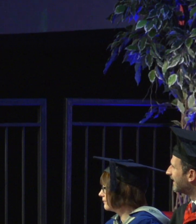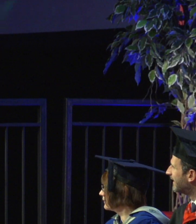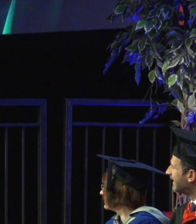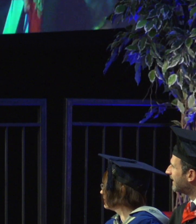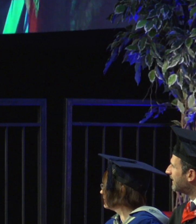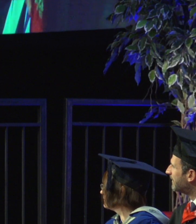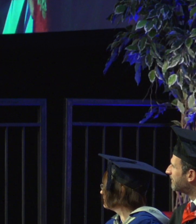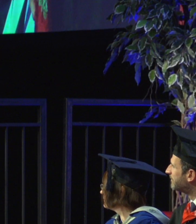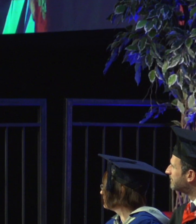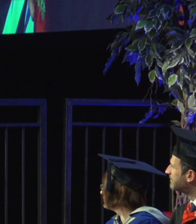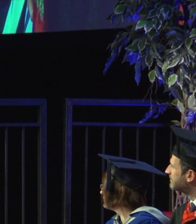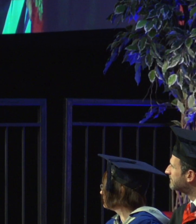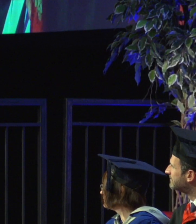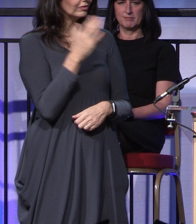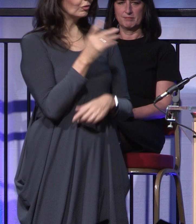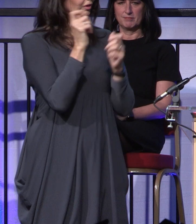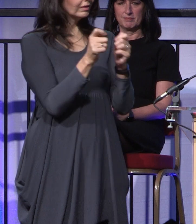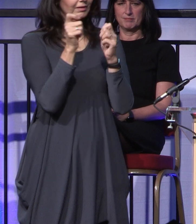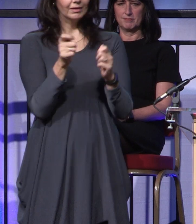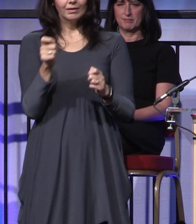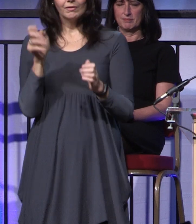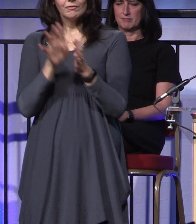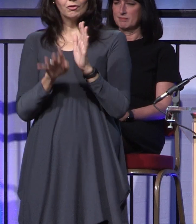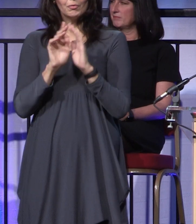Vice Chancellor that concludes the presentation of awards from the School